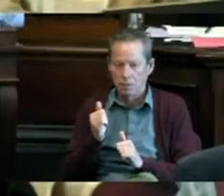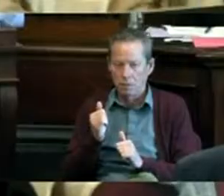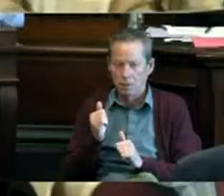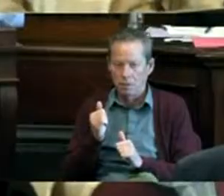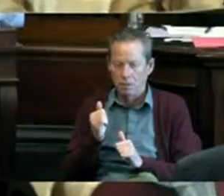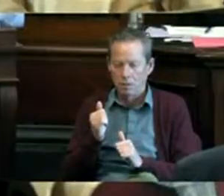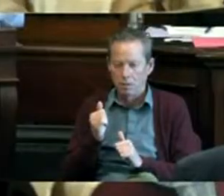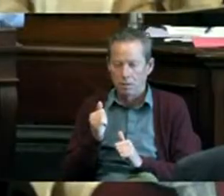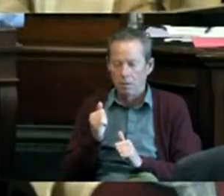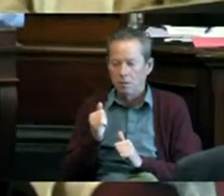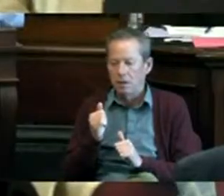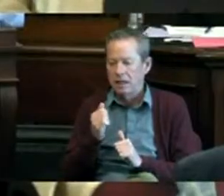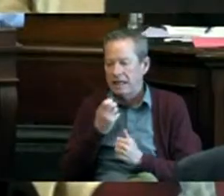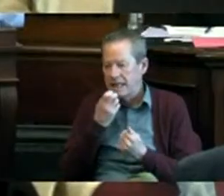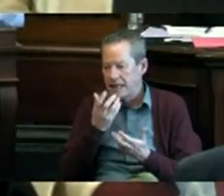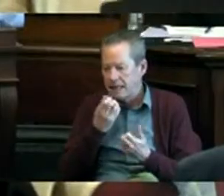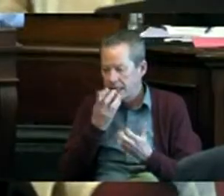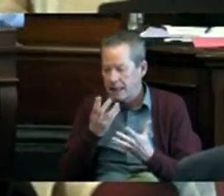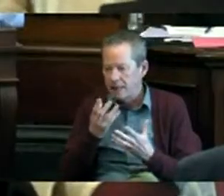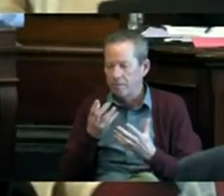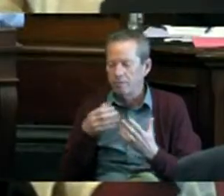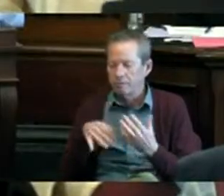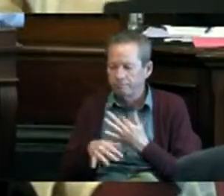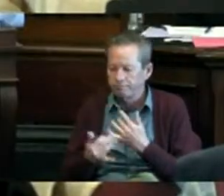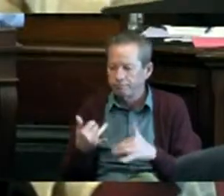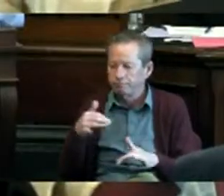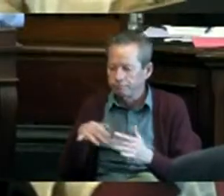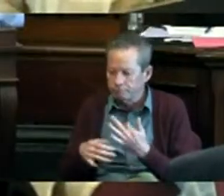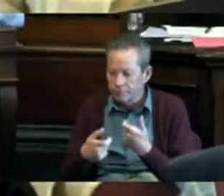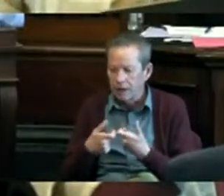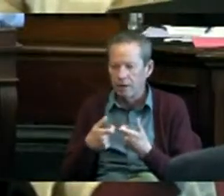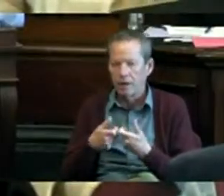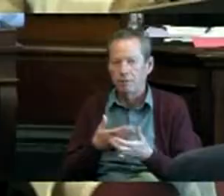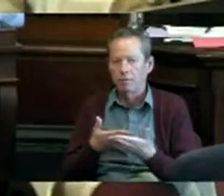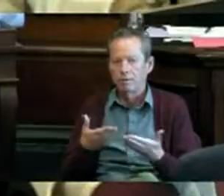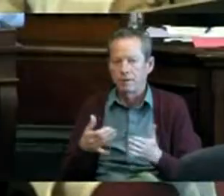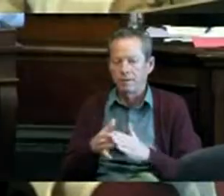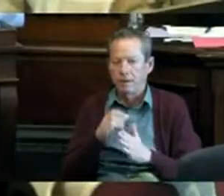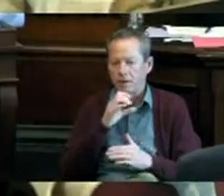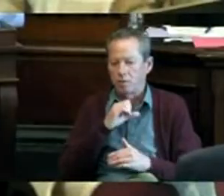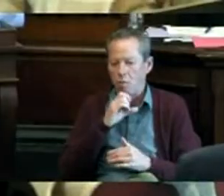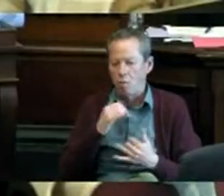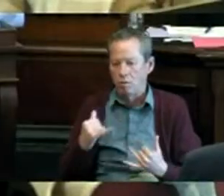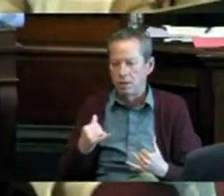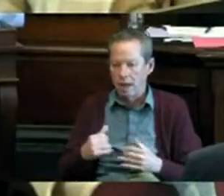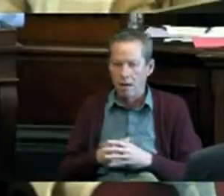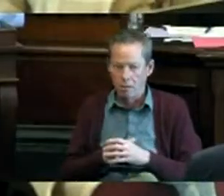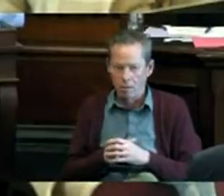principal work that's being done there, most of which is internal